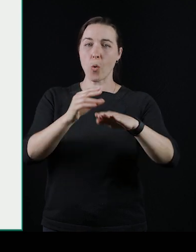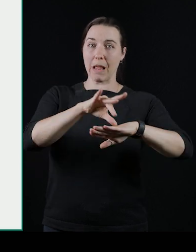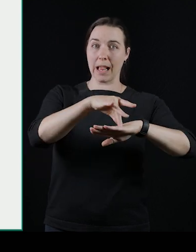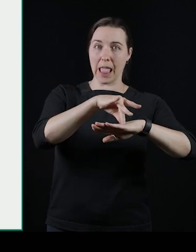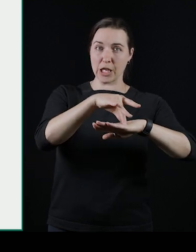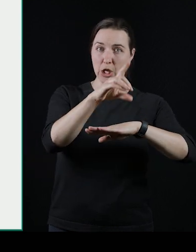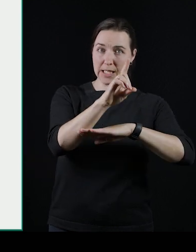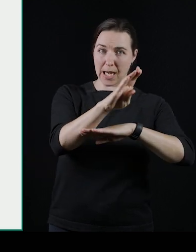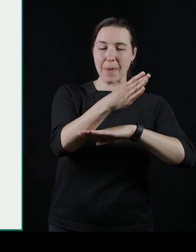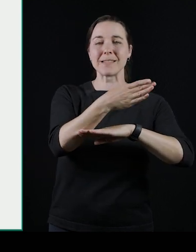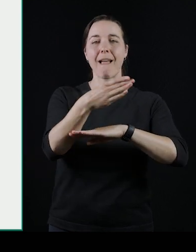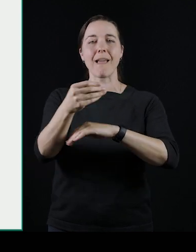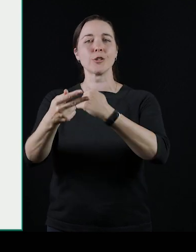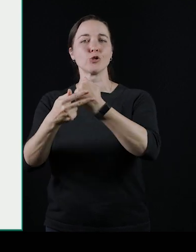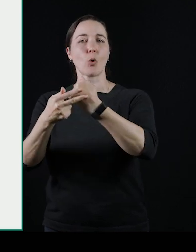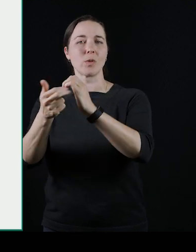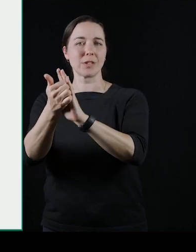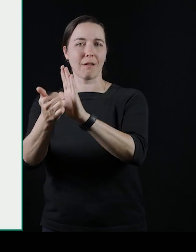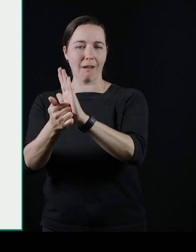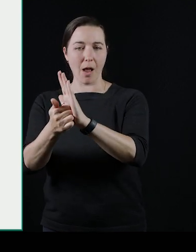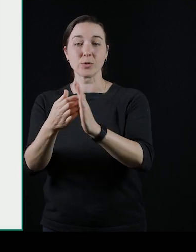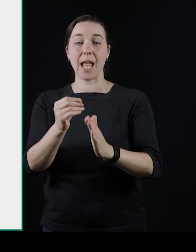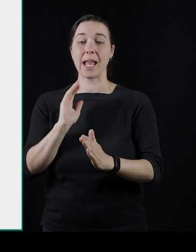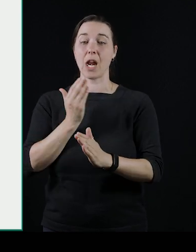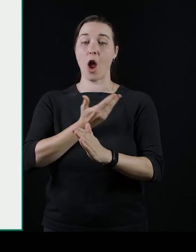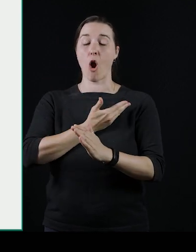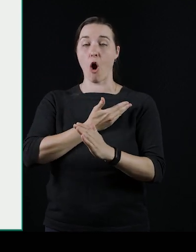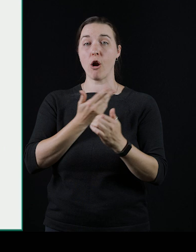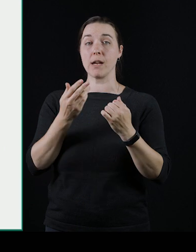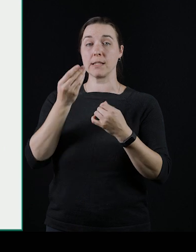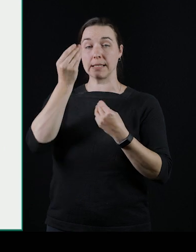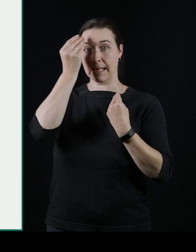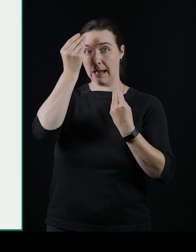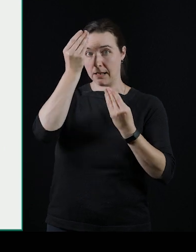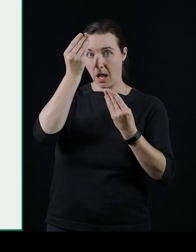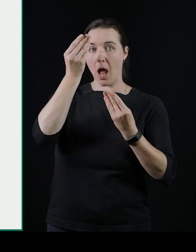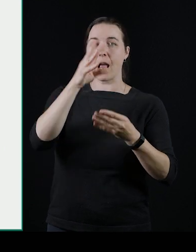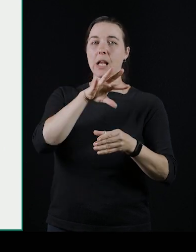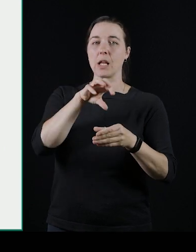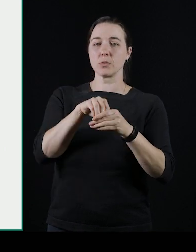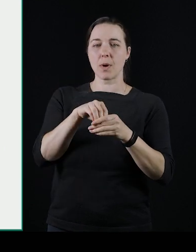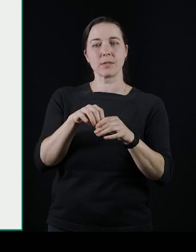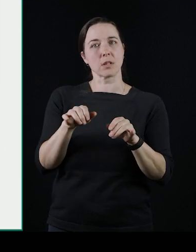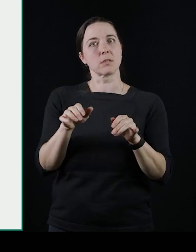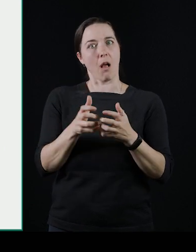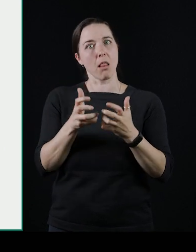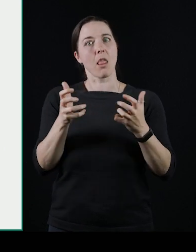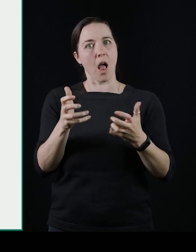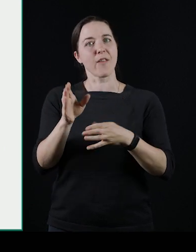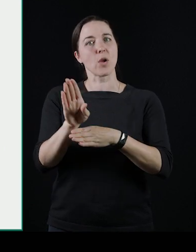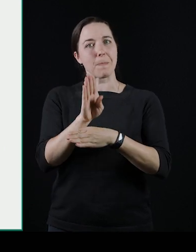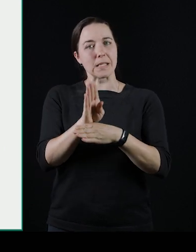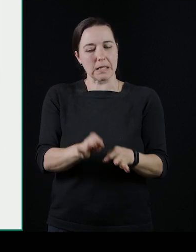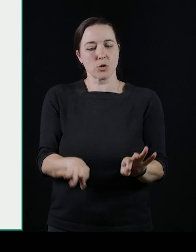and storage accounts and our data comprises of a sizeable amount of business critical data